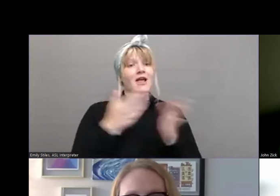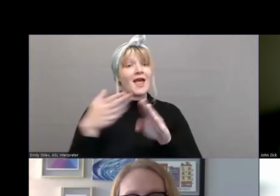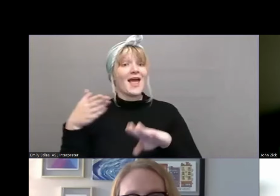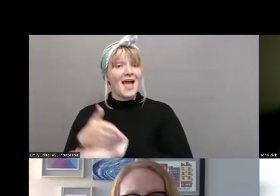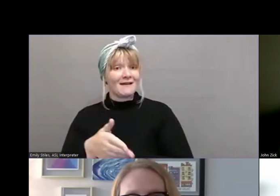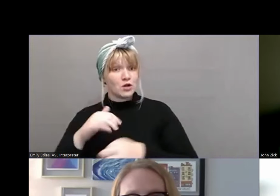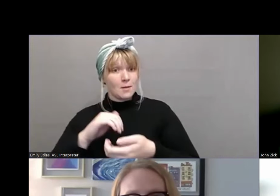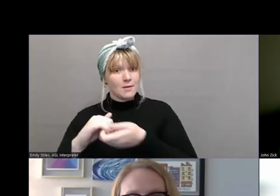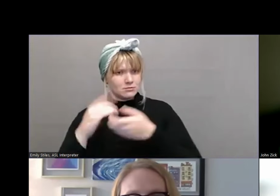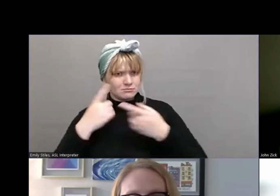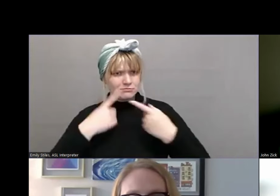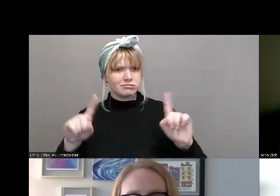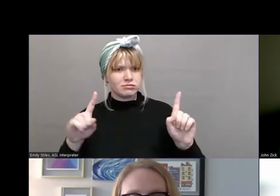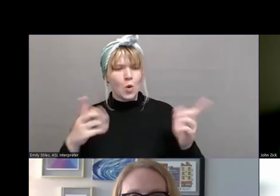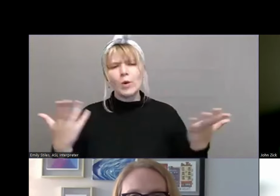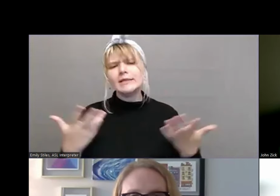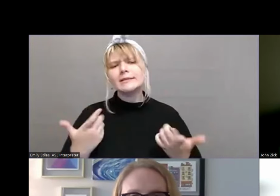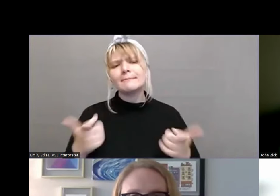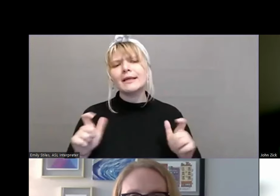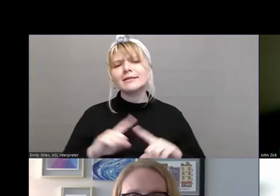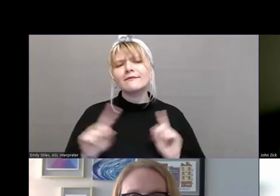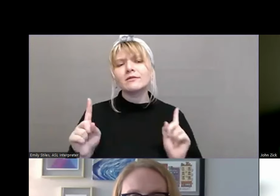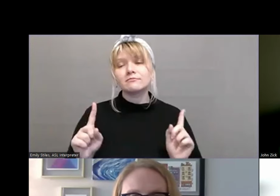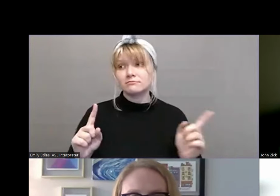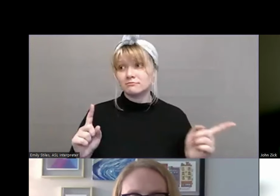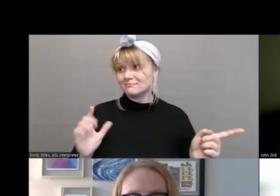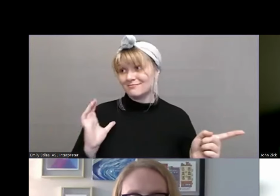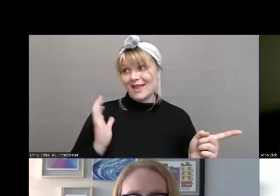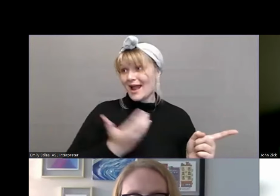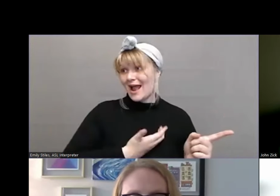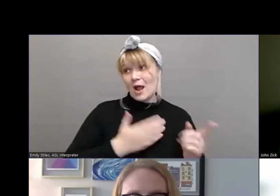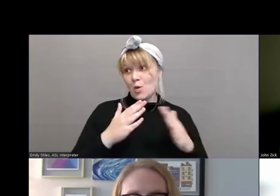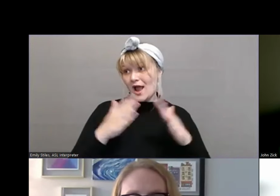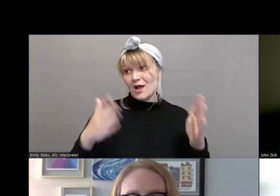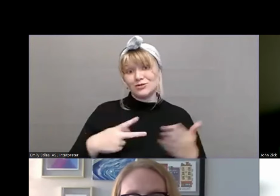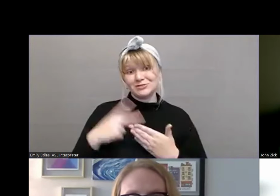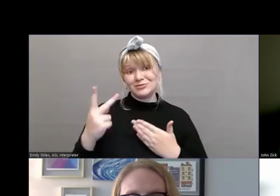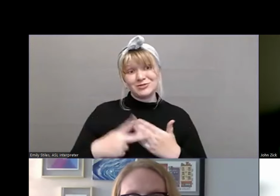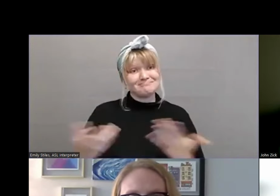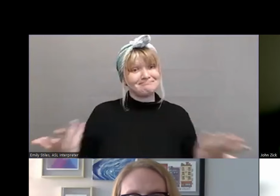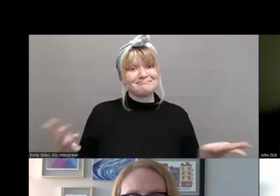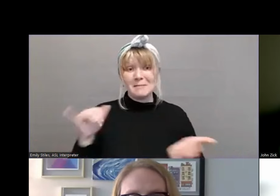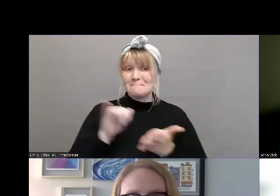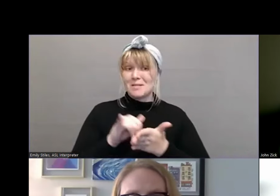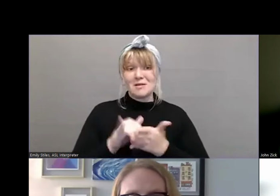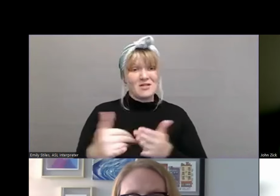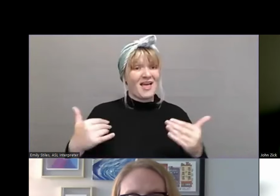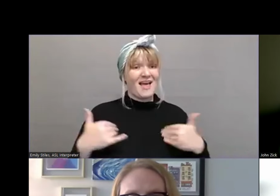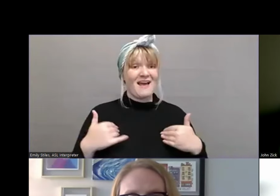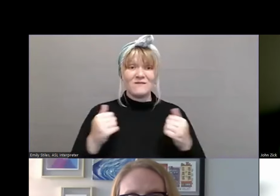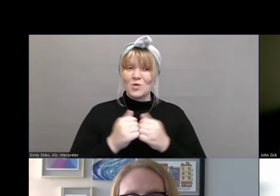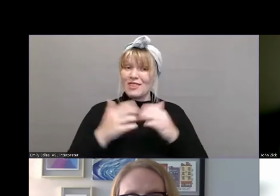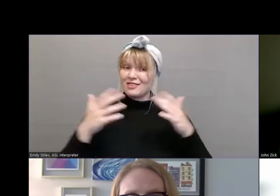we would not have our housing program without the expertise and the leadership and partnership